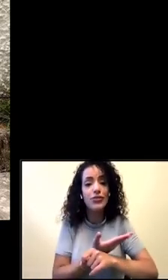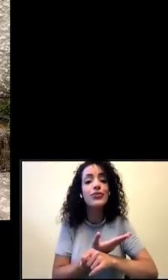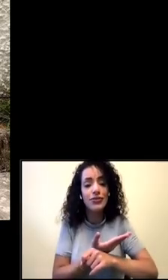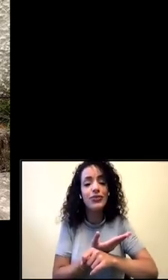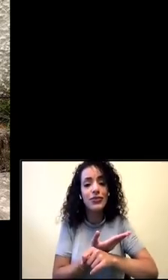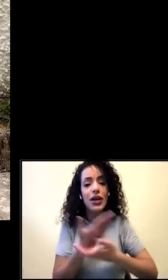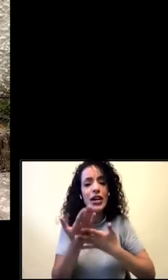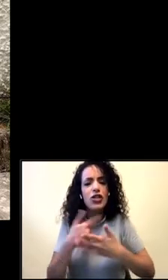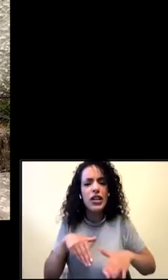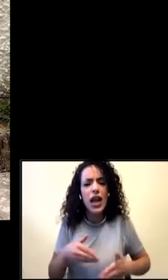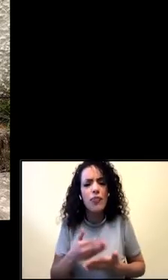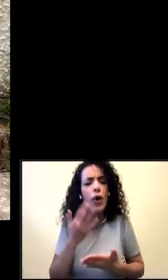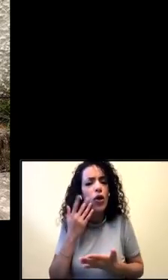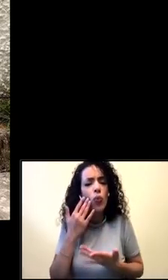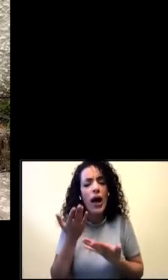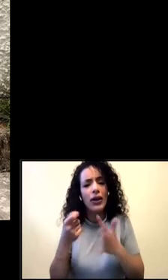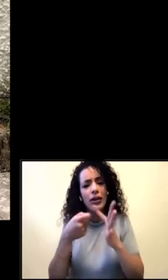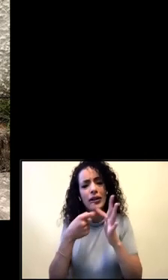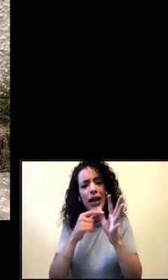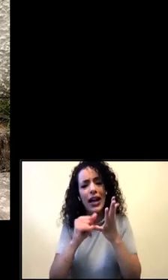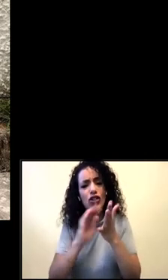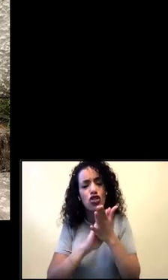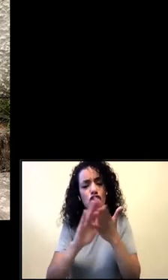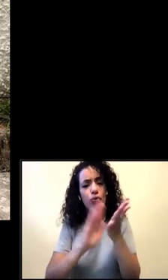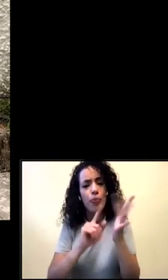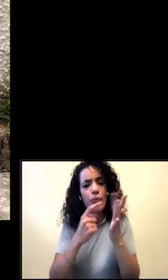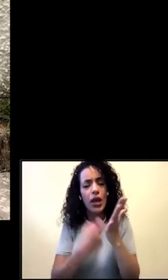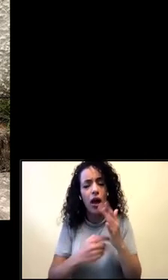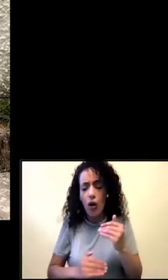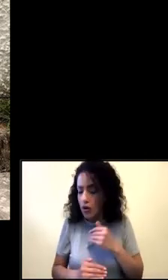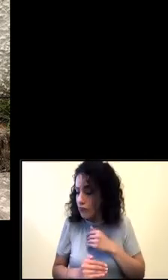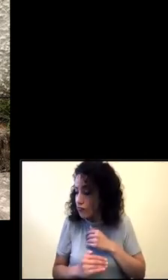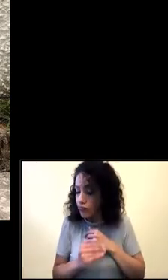and she was heavily pregnant. She gave birth and her husband only had this sword and he used